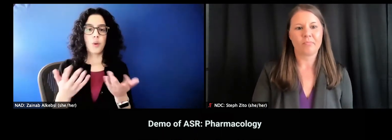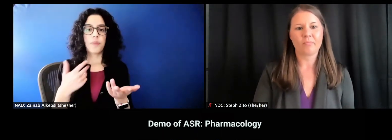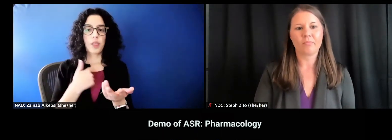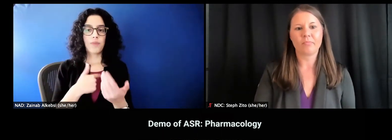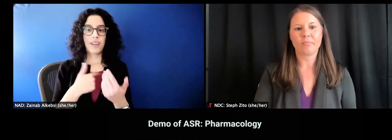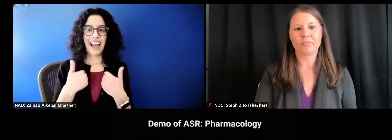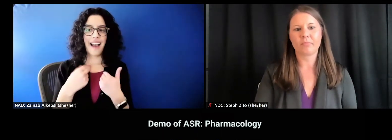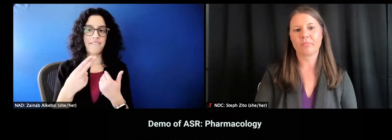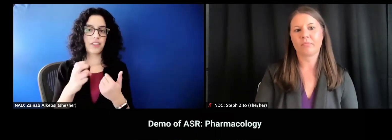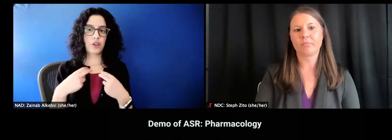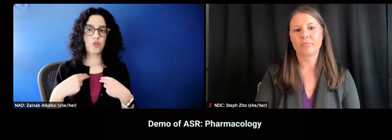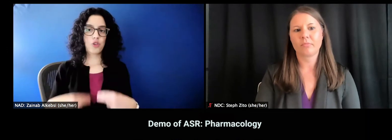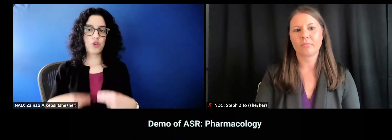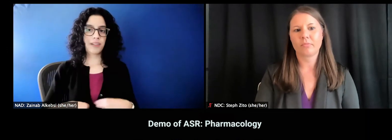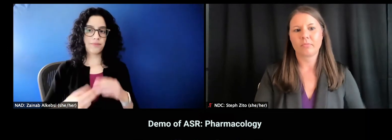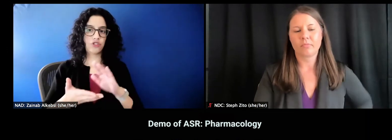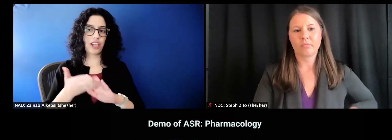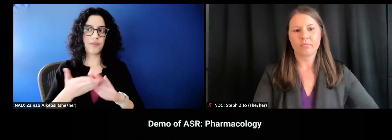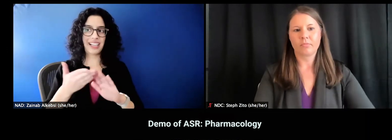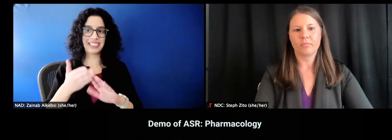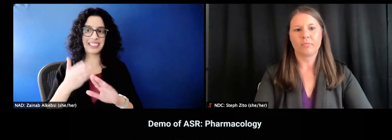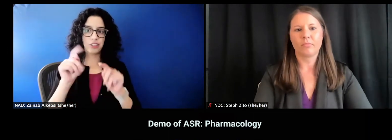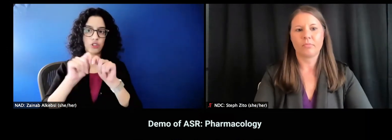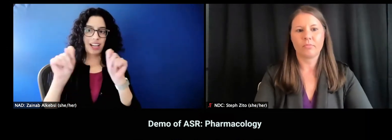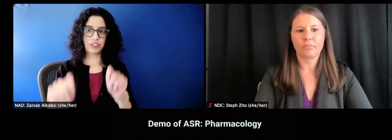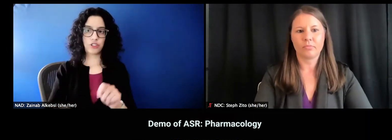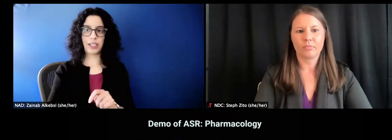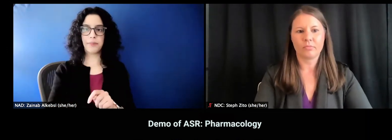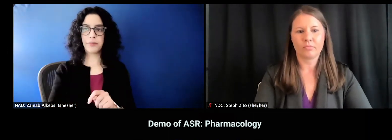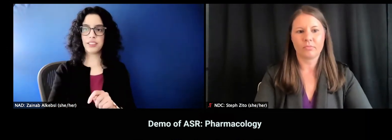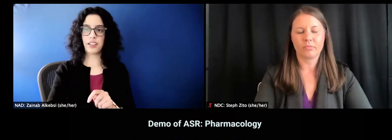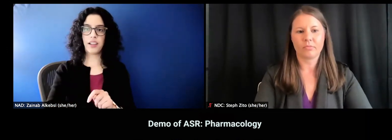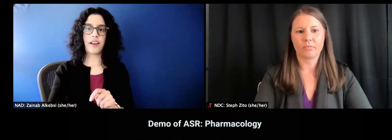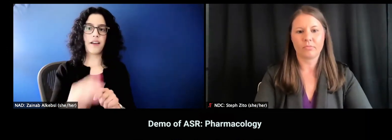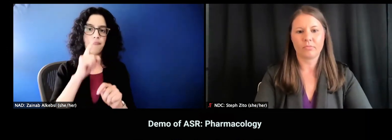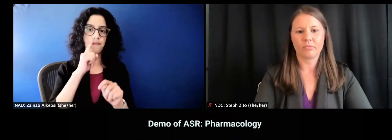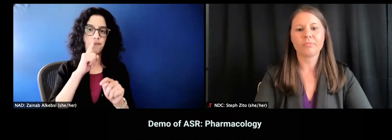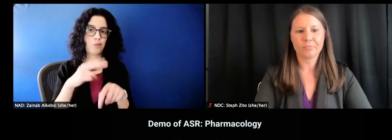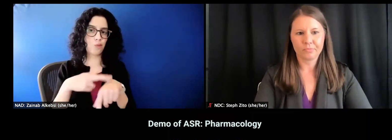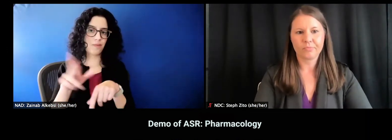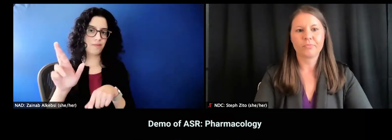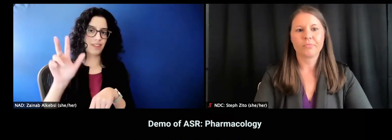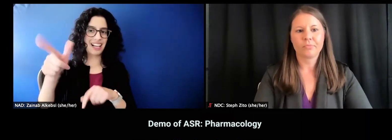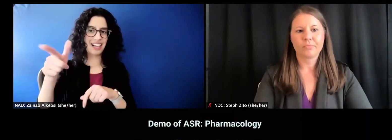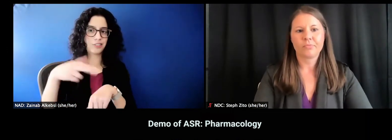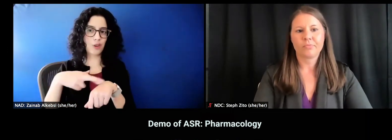We also have a human generated transcript for reference,